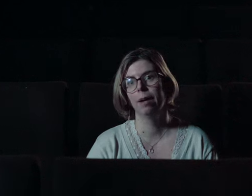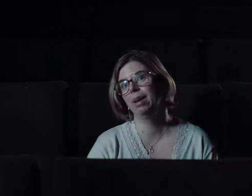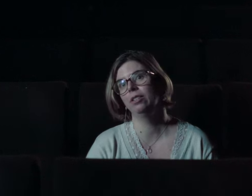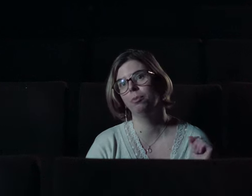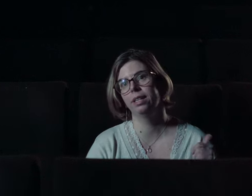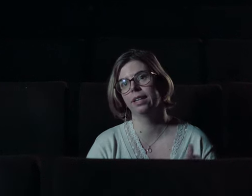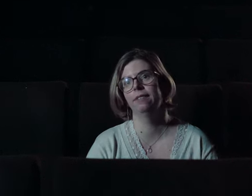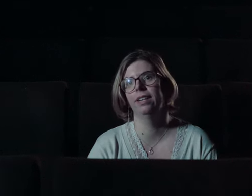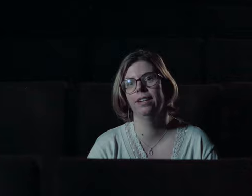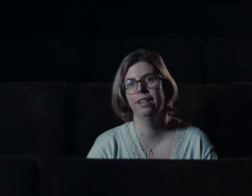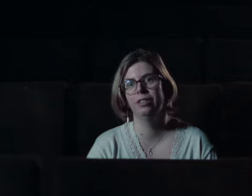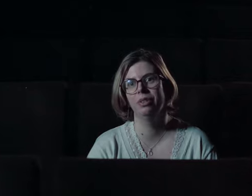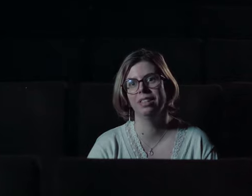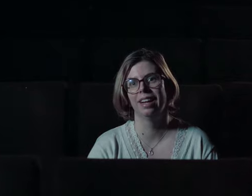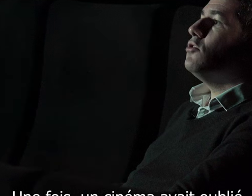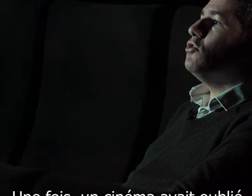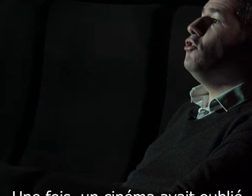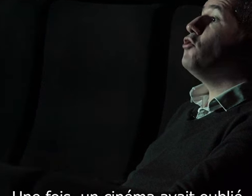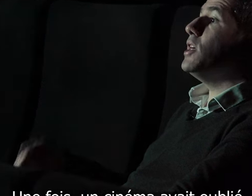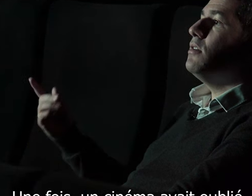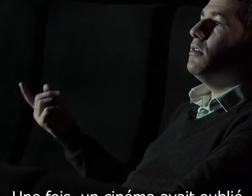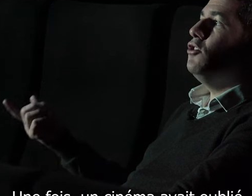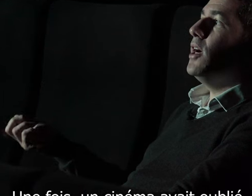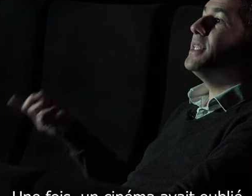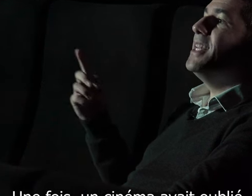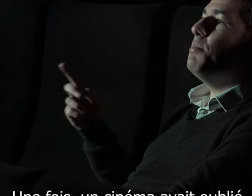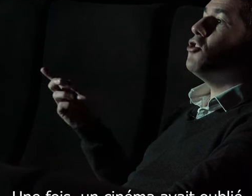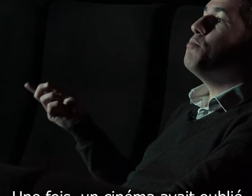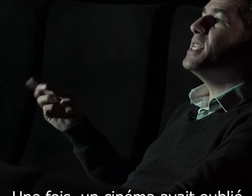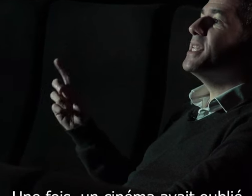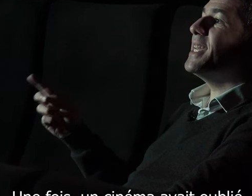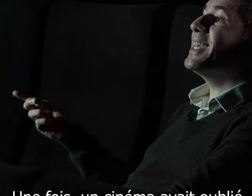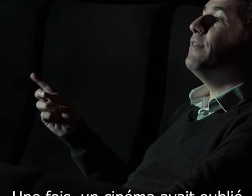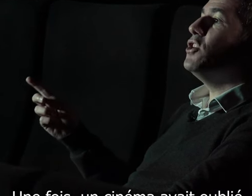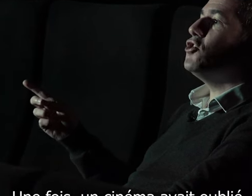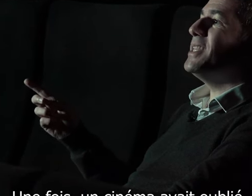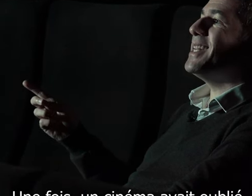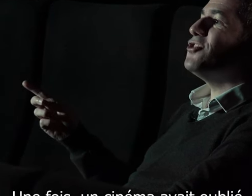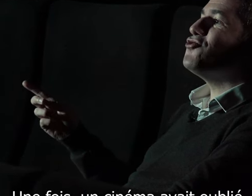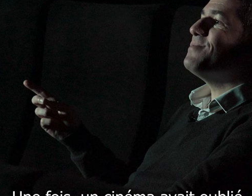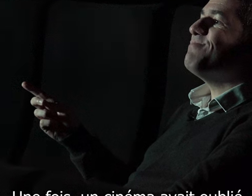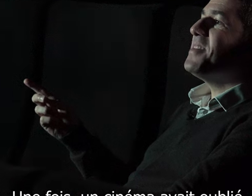and they forgot to activate the subtitles. Once, a cinema had forgotten to activate the subtitles,